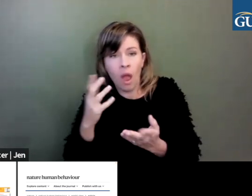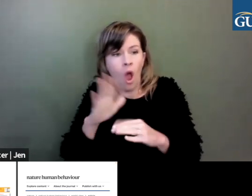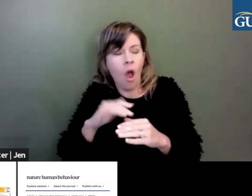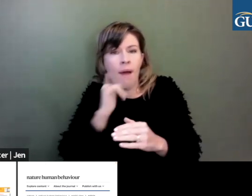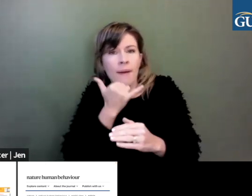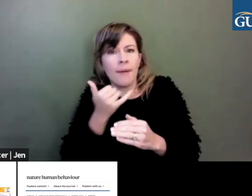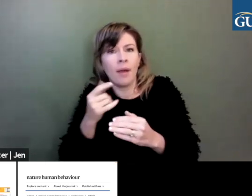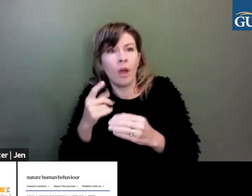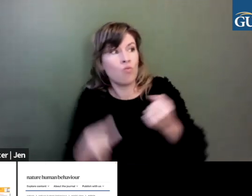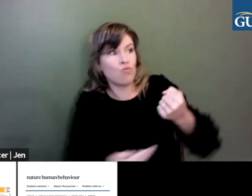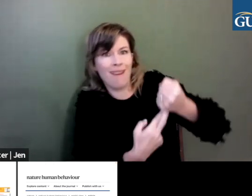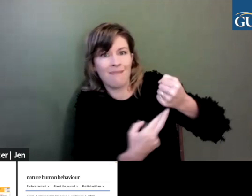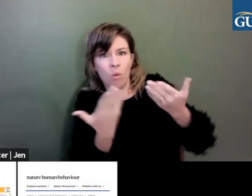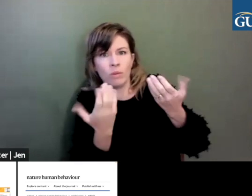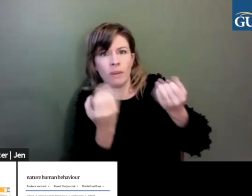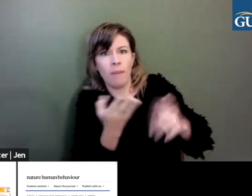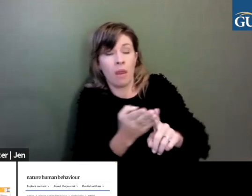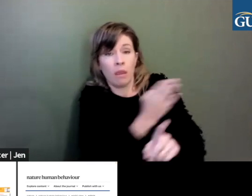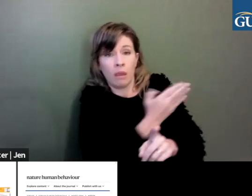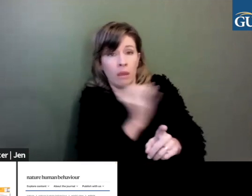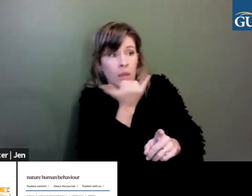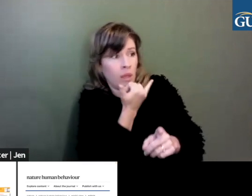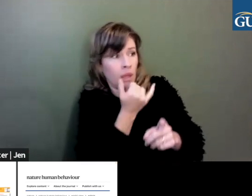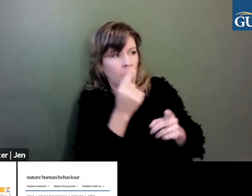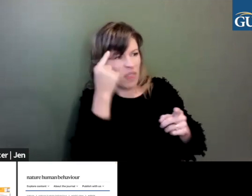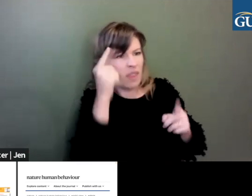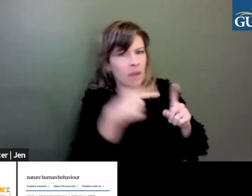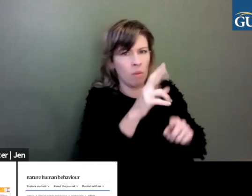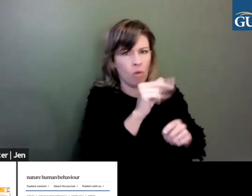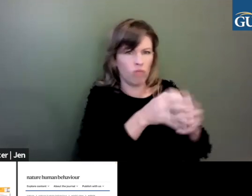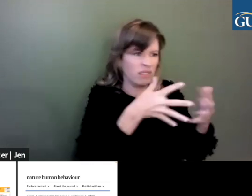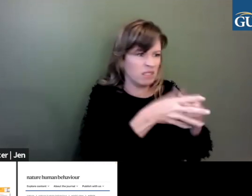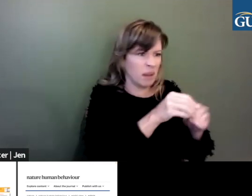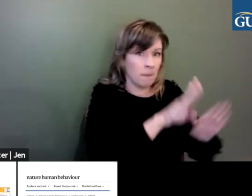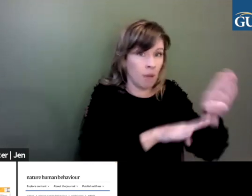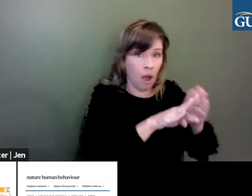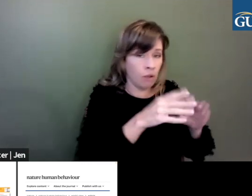inadvertent ways many of the mishaps of the bi